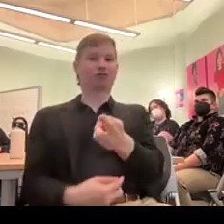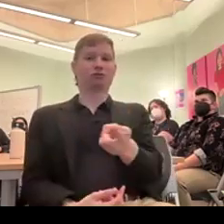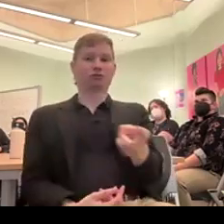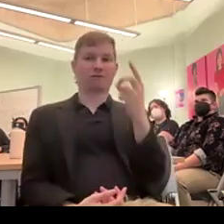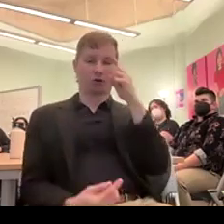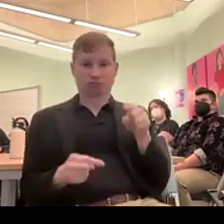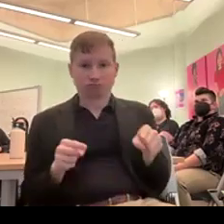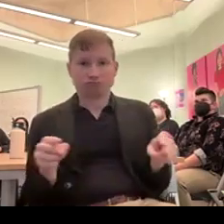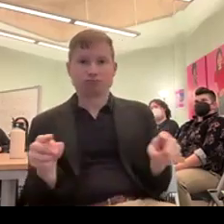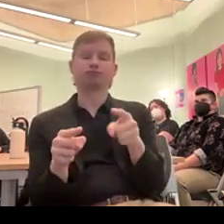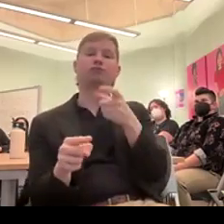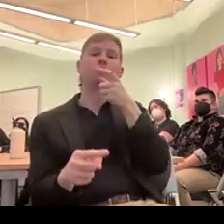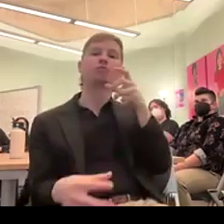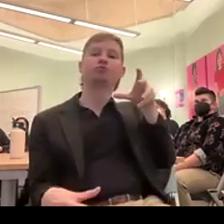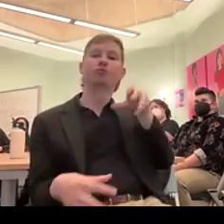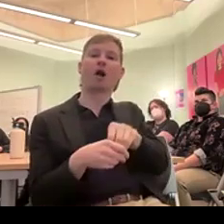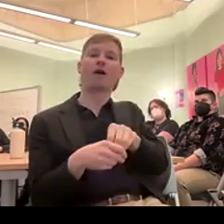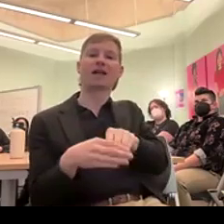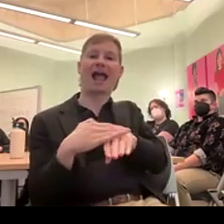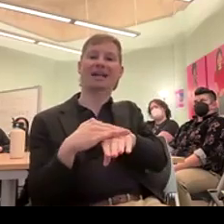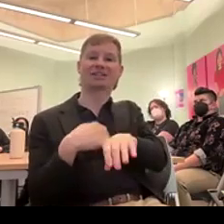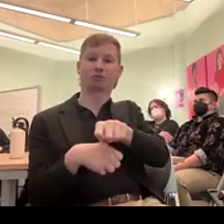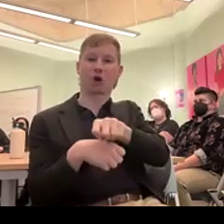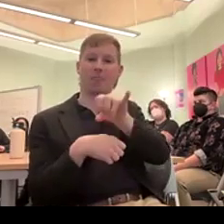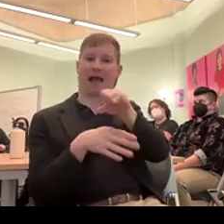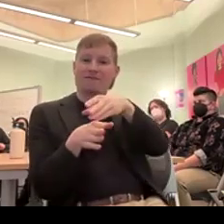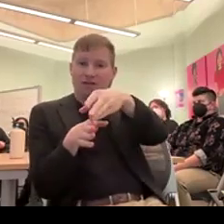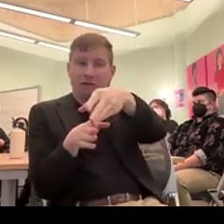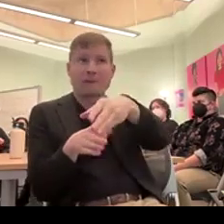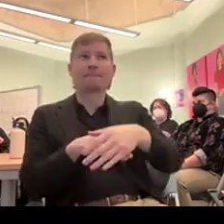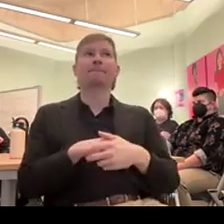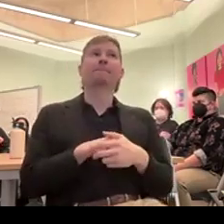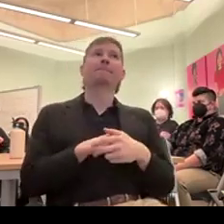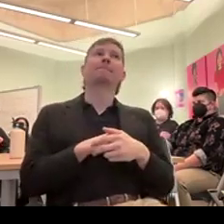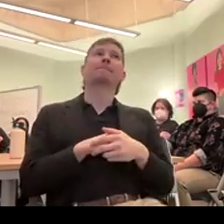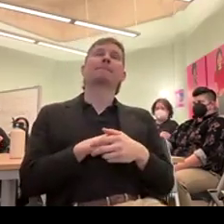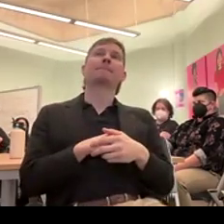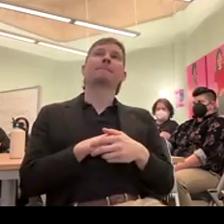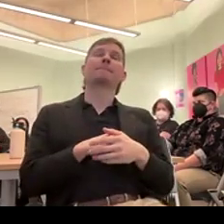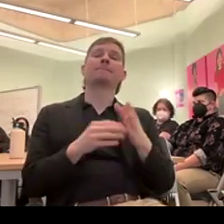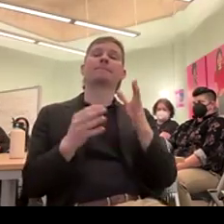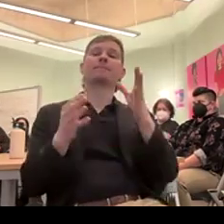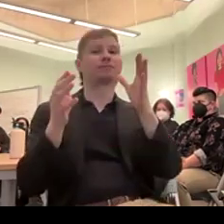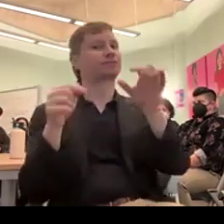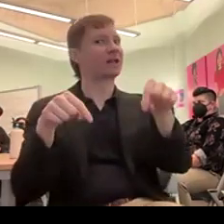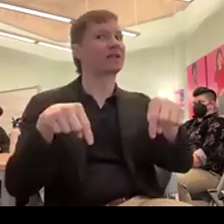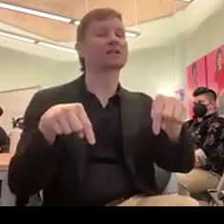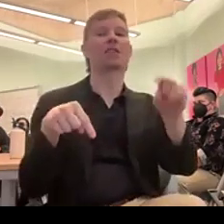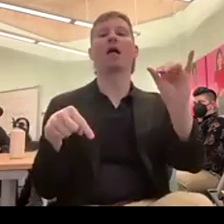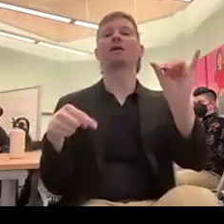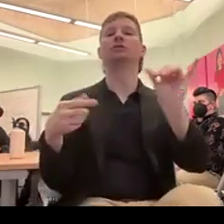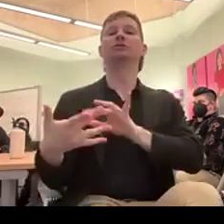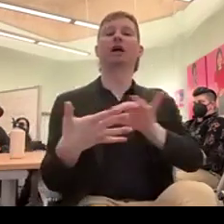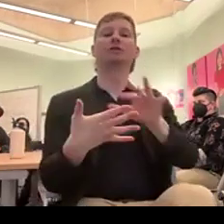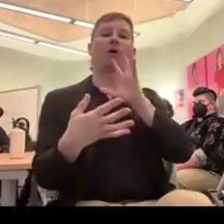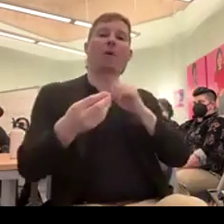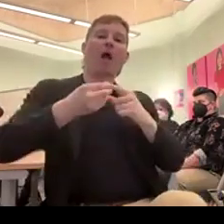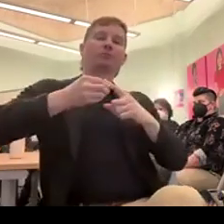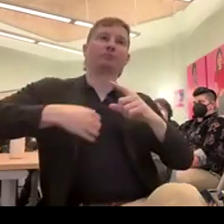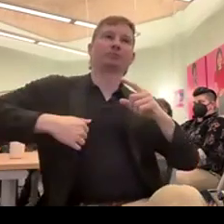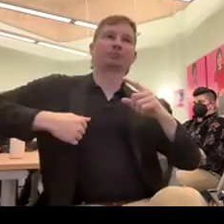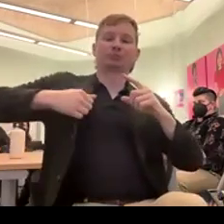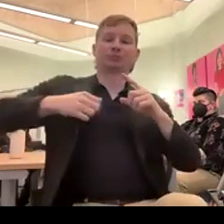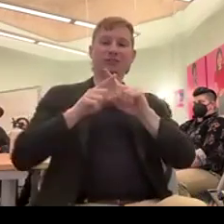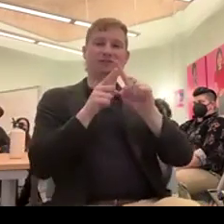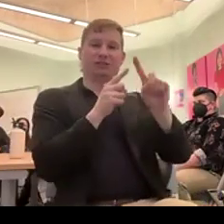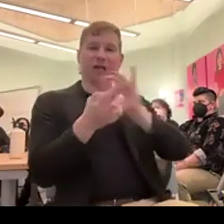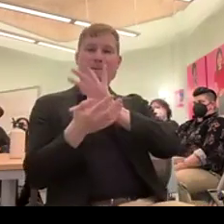to share this resource for anyone who is in the access work field, but this is a study on